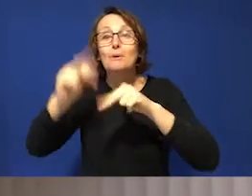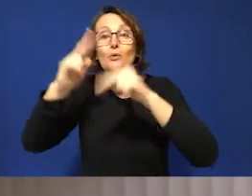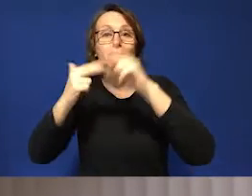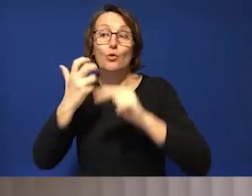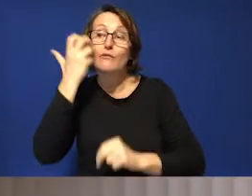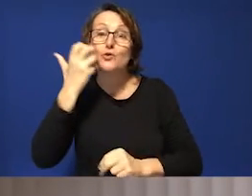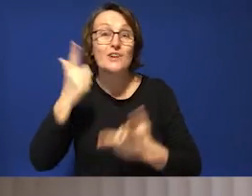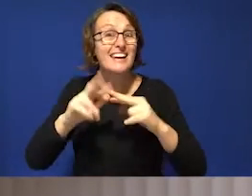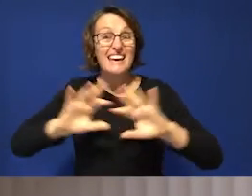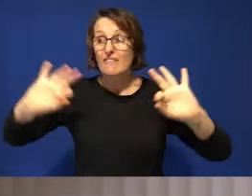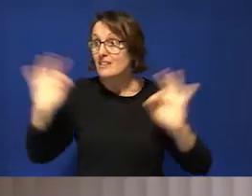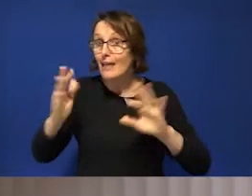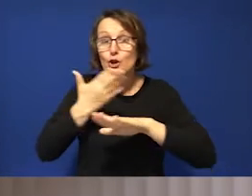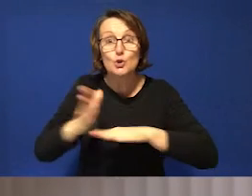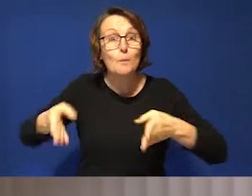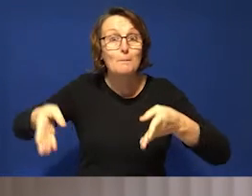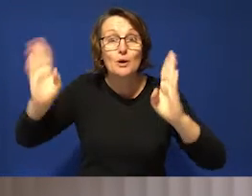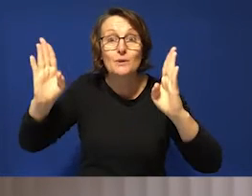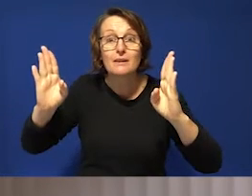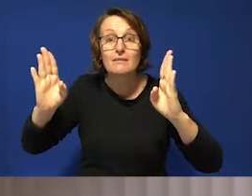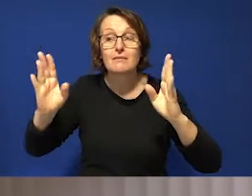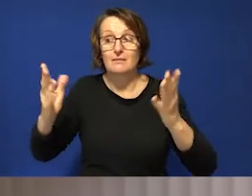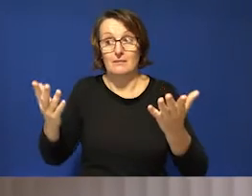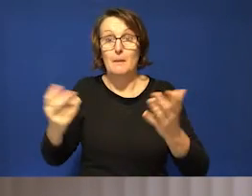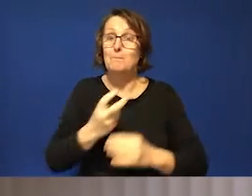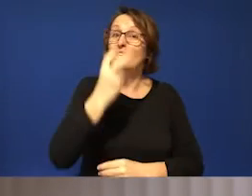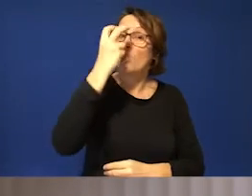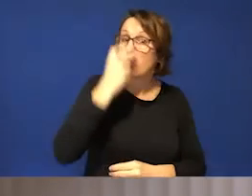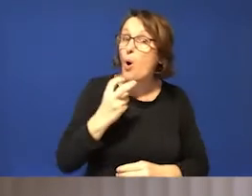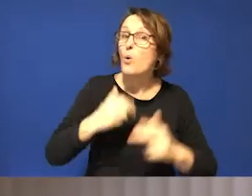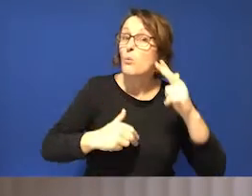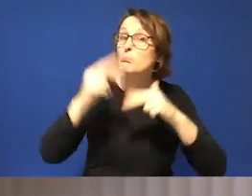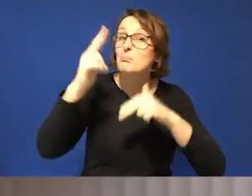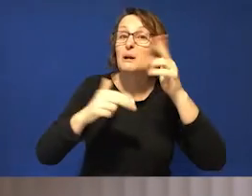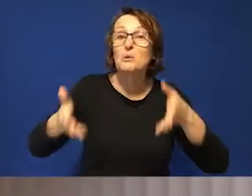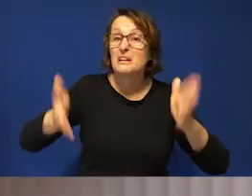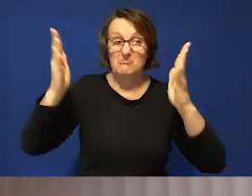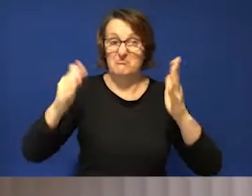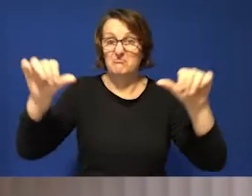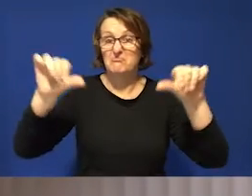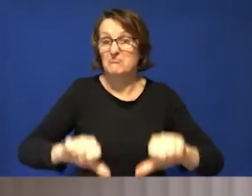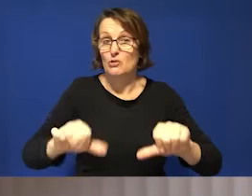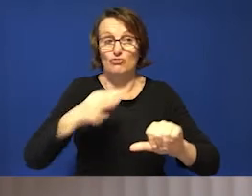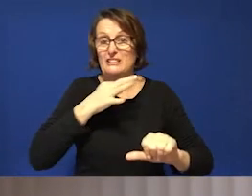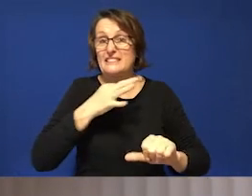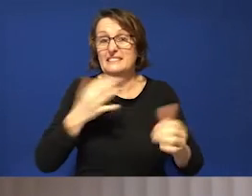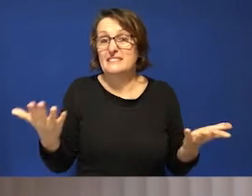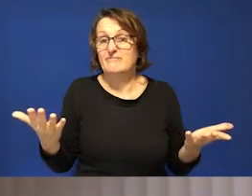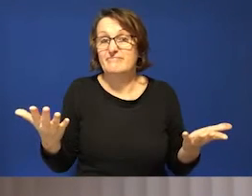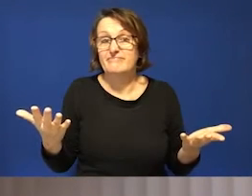awareness that if we didn't do something, the building itself and the use of the building itself, was at risk.